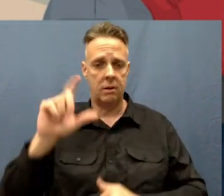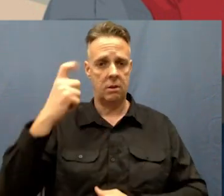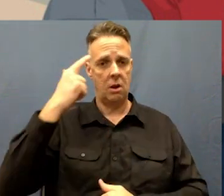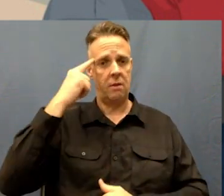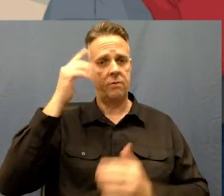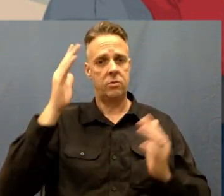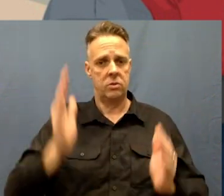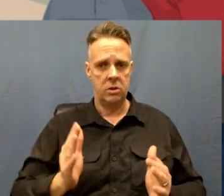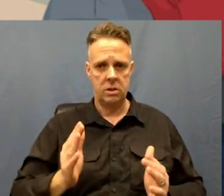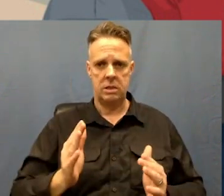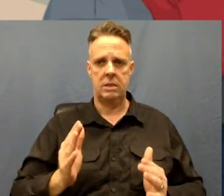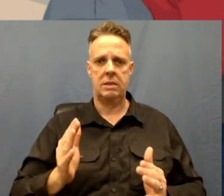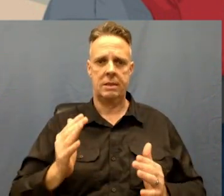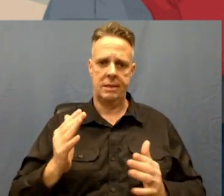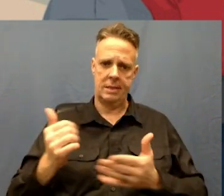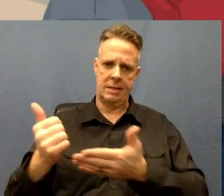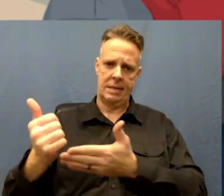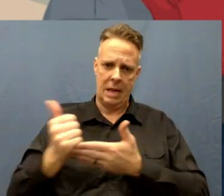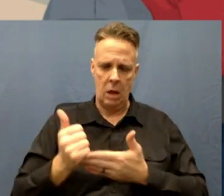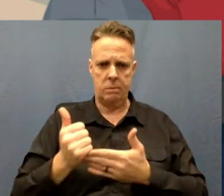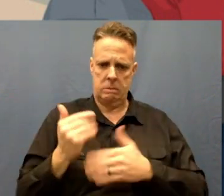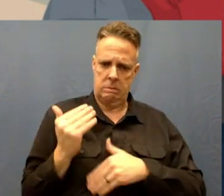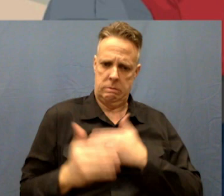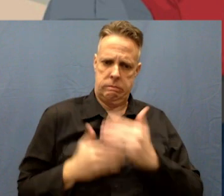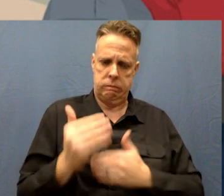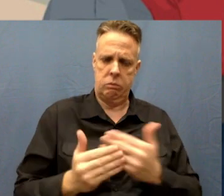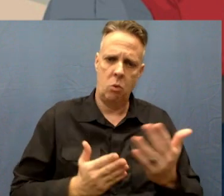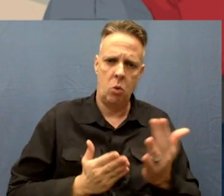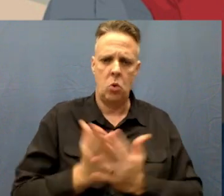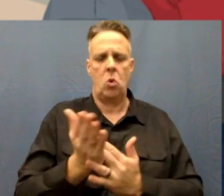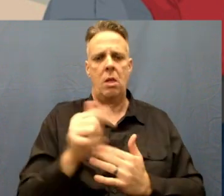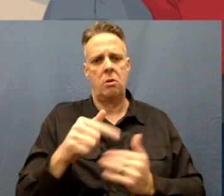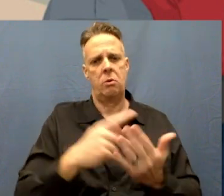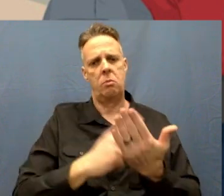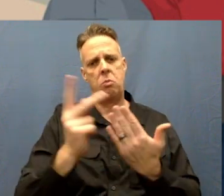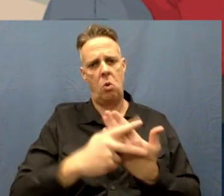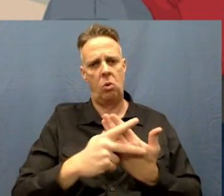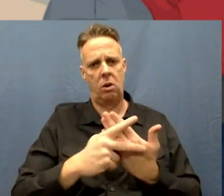AND REPRESENTATIVES AND GOVERNORS WHO HAVE HELPED US THROUGH THIS PROGRAM. WITH THIS